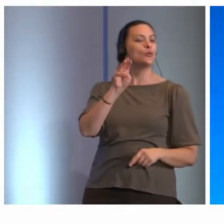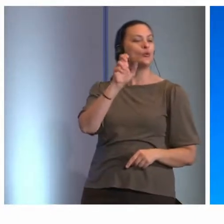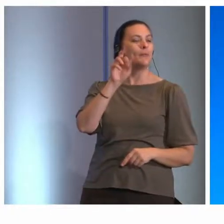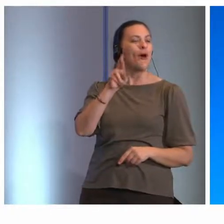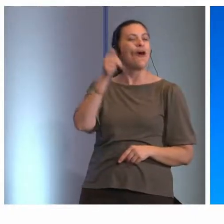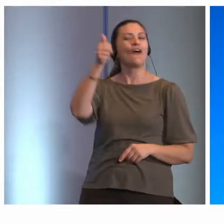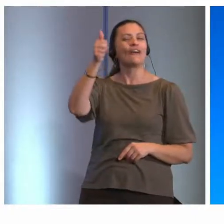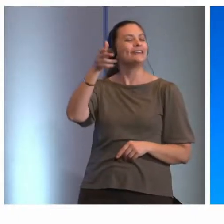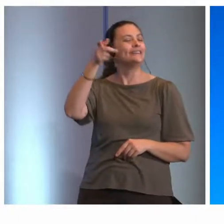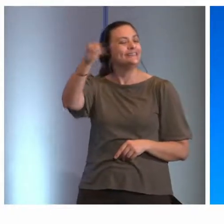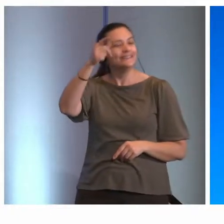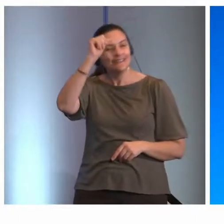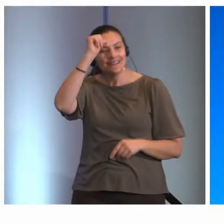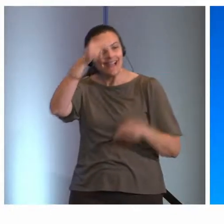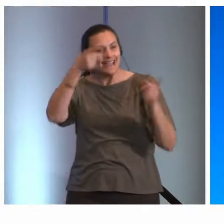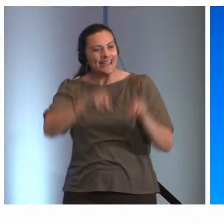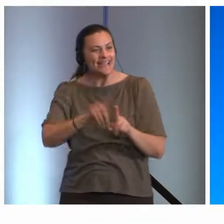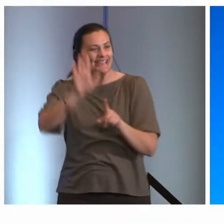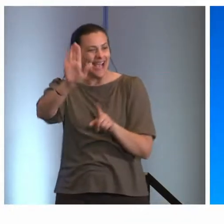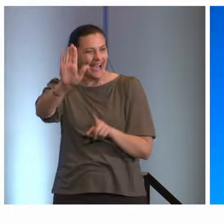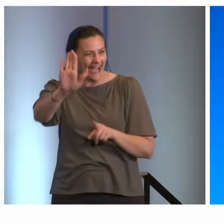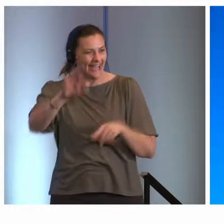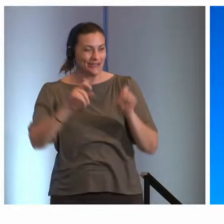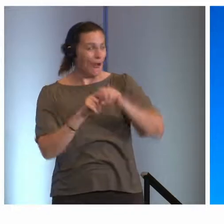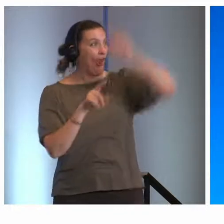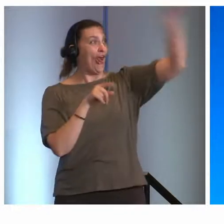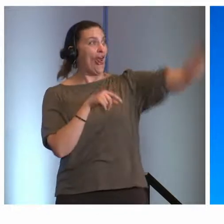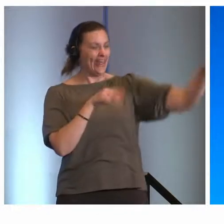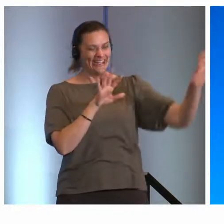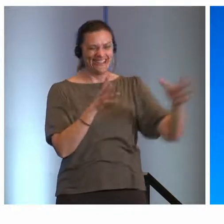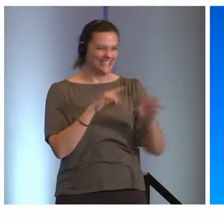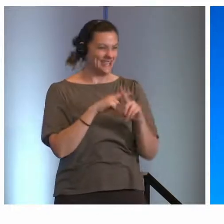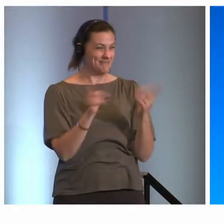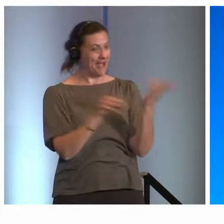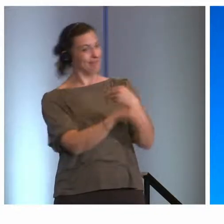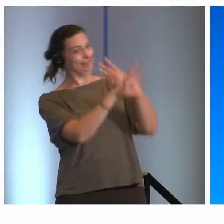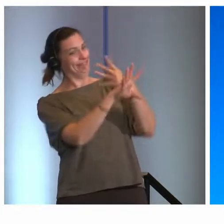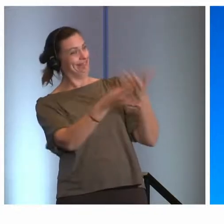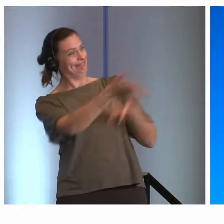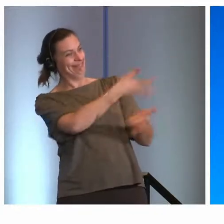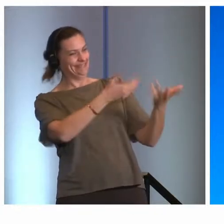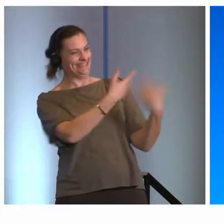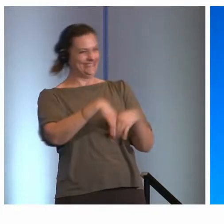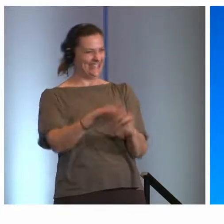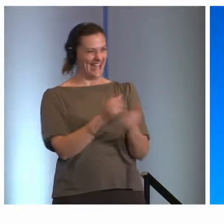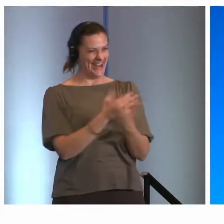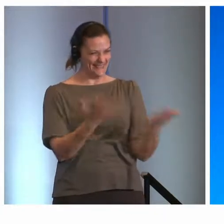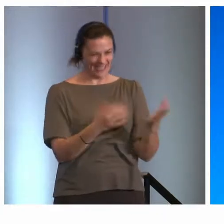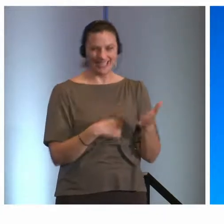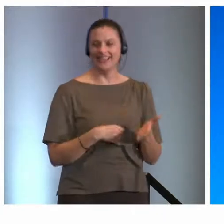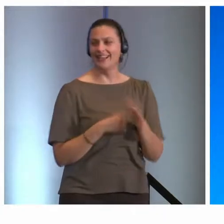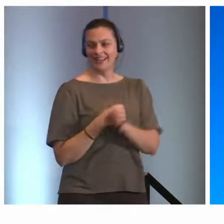nonapparent disability threw it over to Kumar when actually was in India, so we had a global team working together.